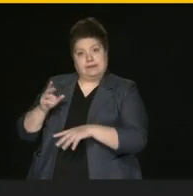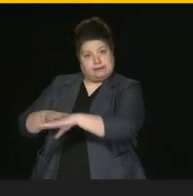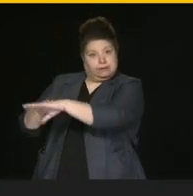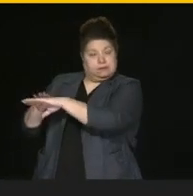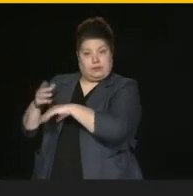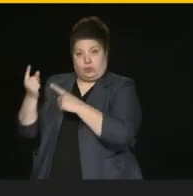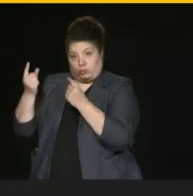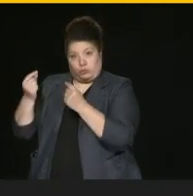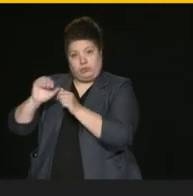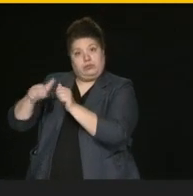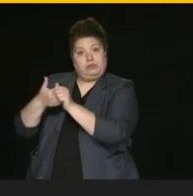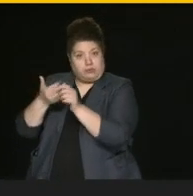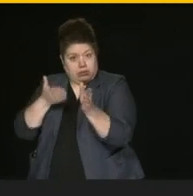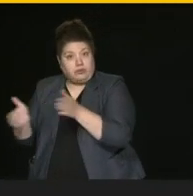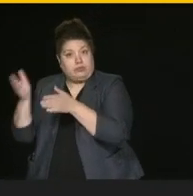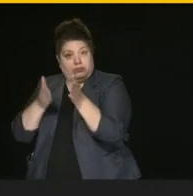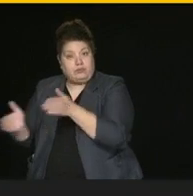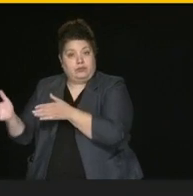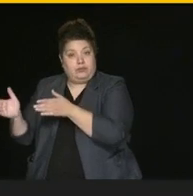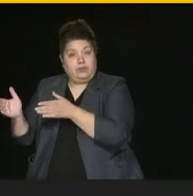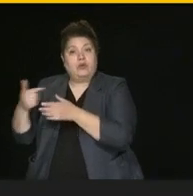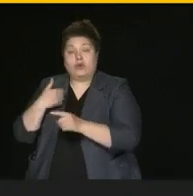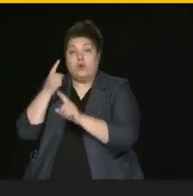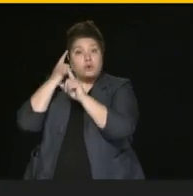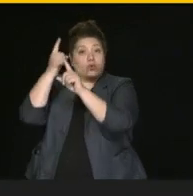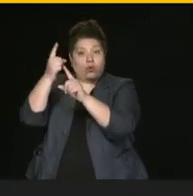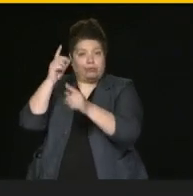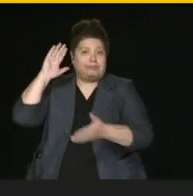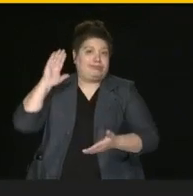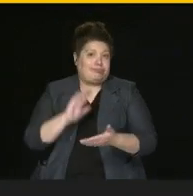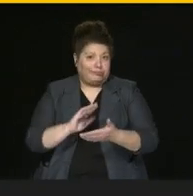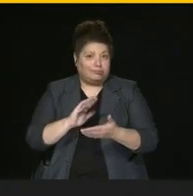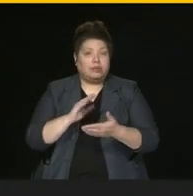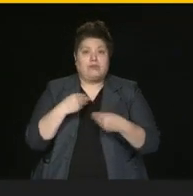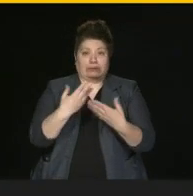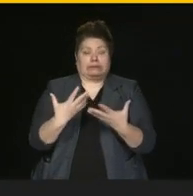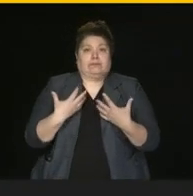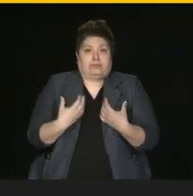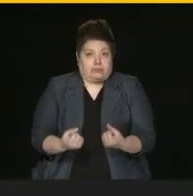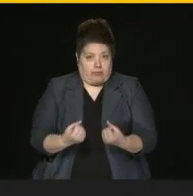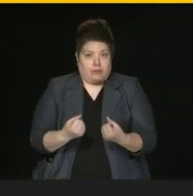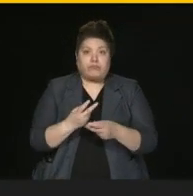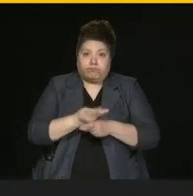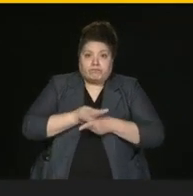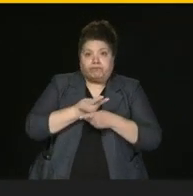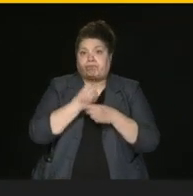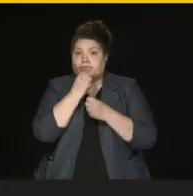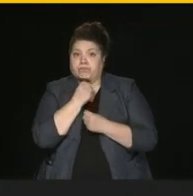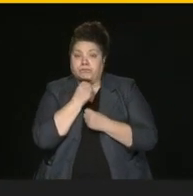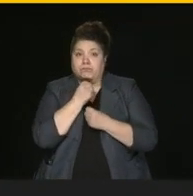PUBLIC HEALTH ACTION TO ENABLE A BEST POSSIBLE OUTCOME.